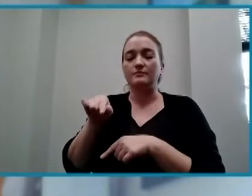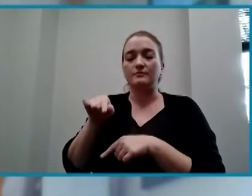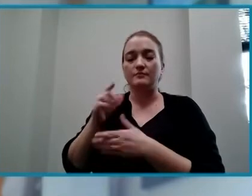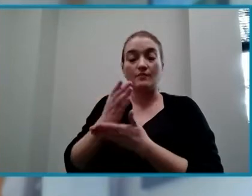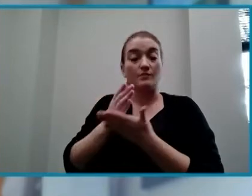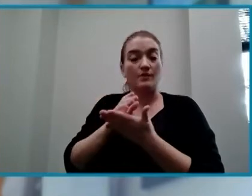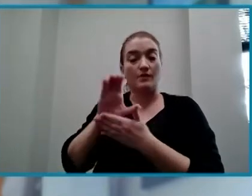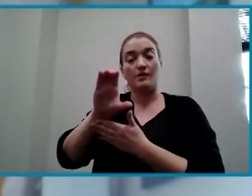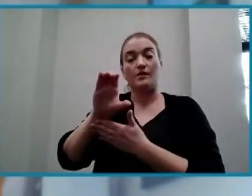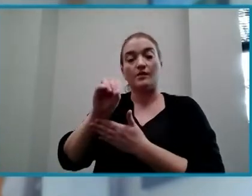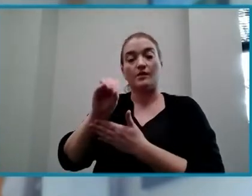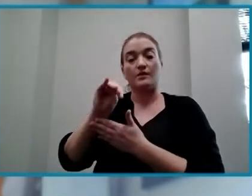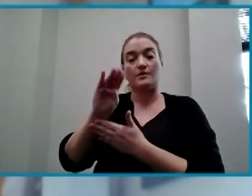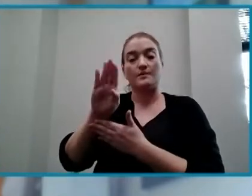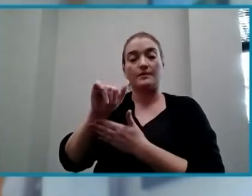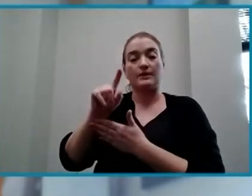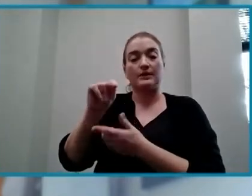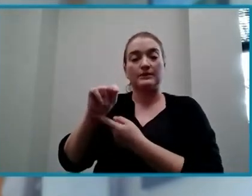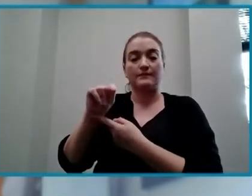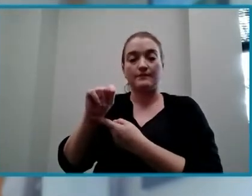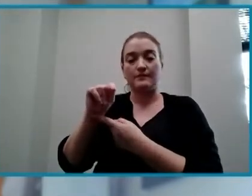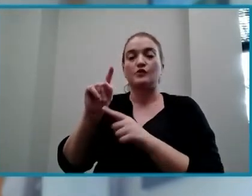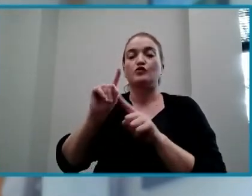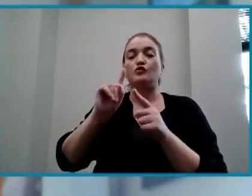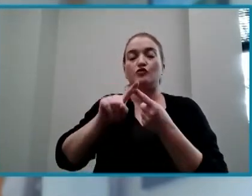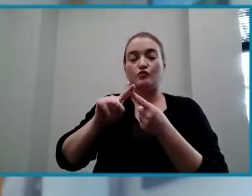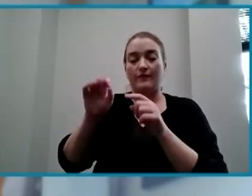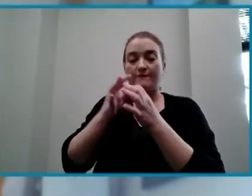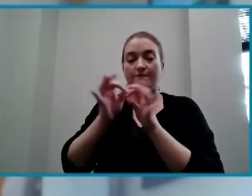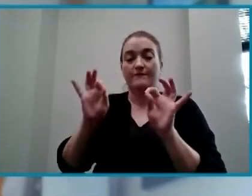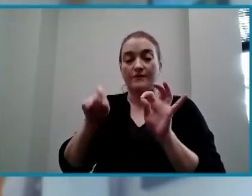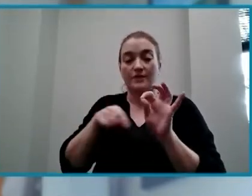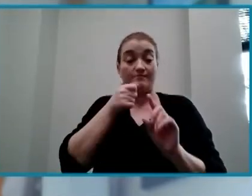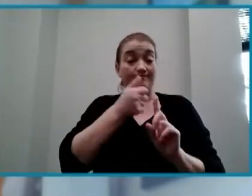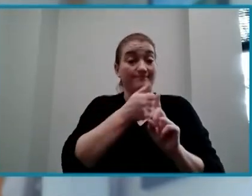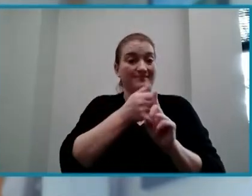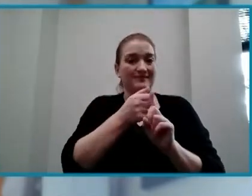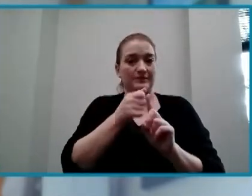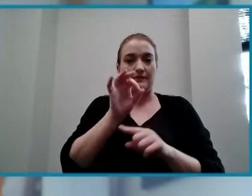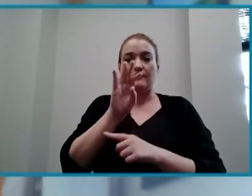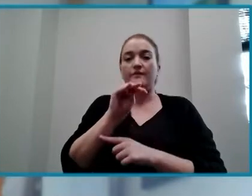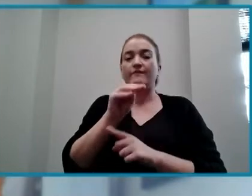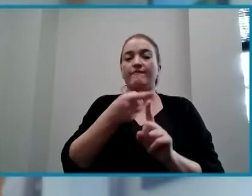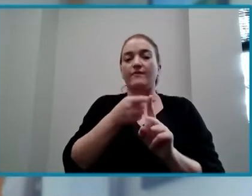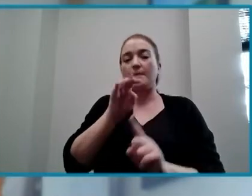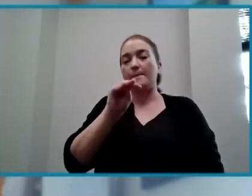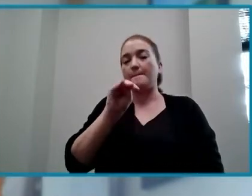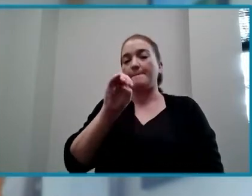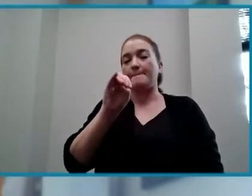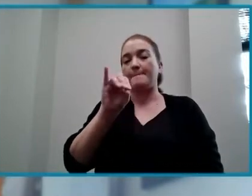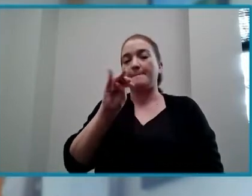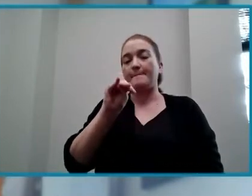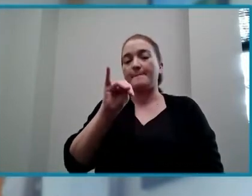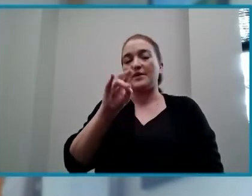He's from the Federated States of Micronesia, and he was sort of the sole tradition bearer of this, uh,